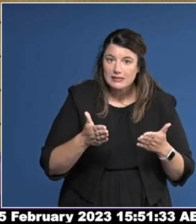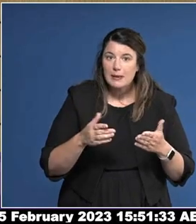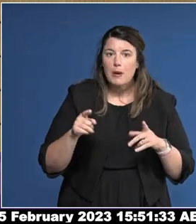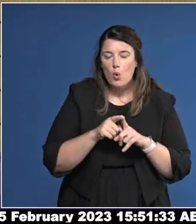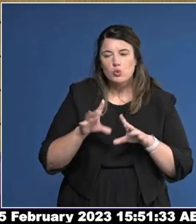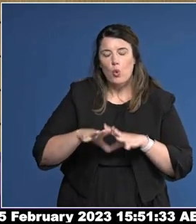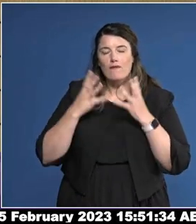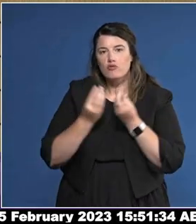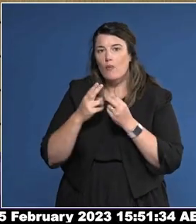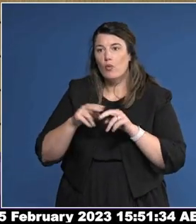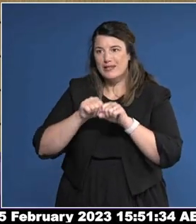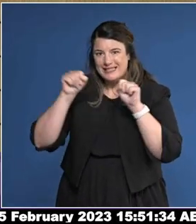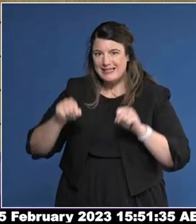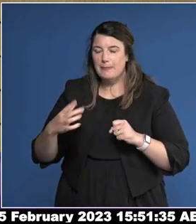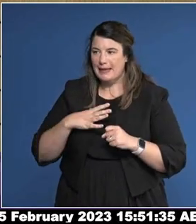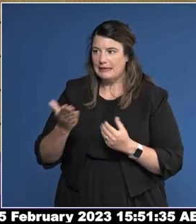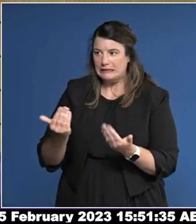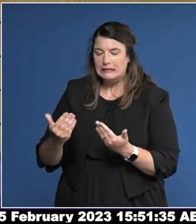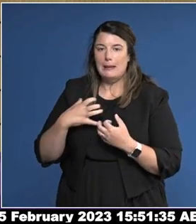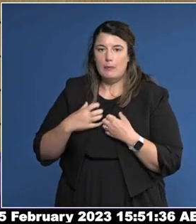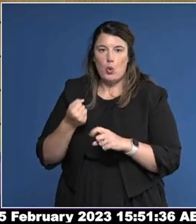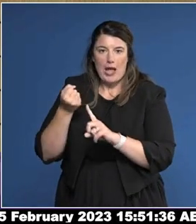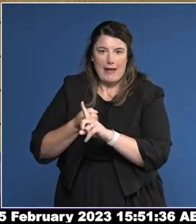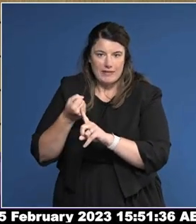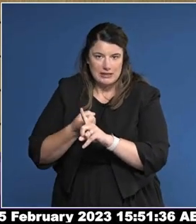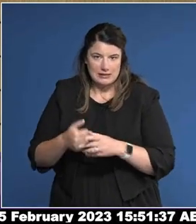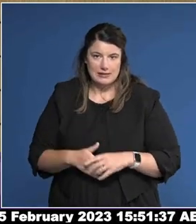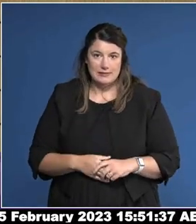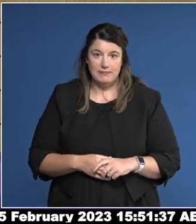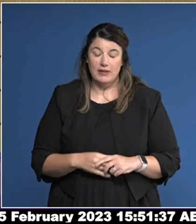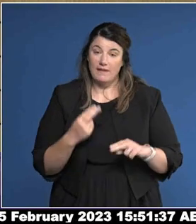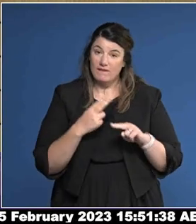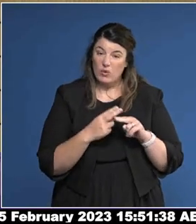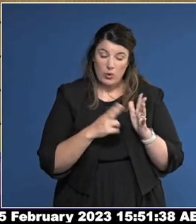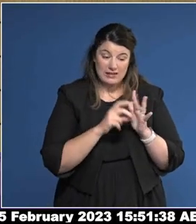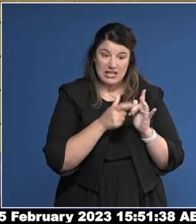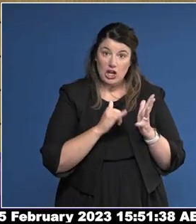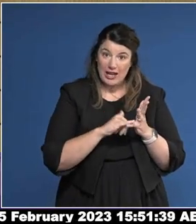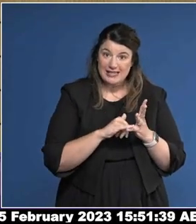So within the individual NDIS packages, I have many examples of providers who have